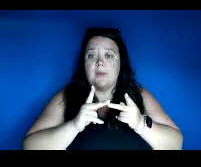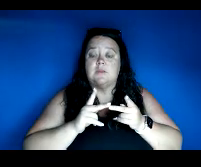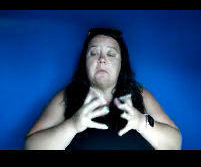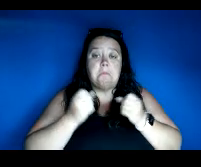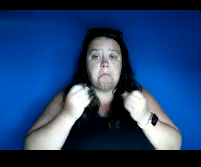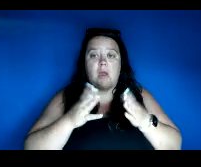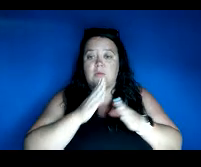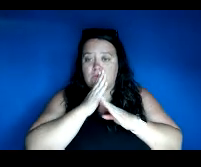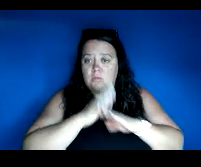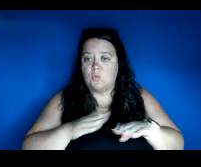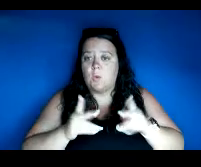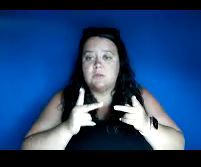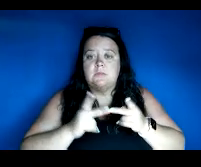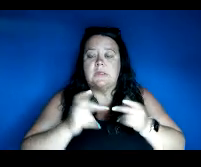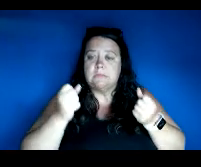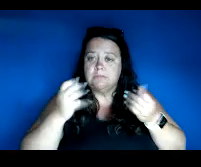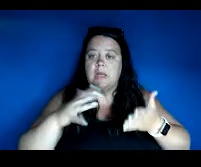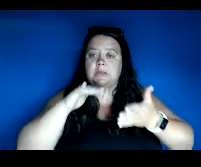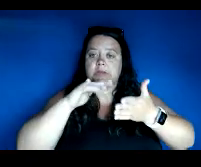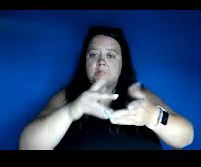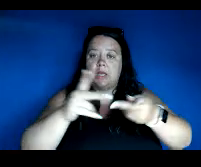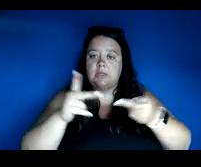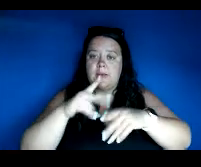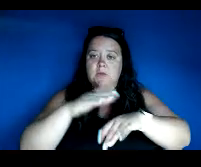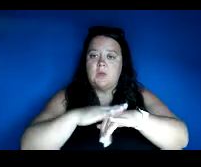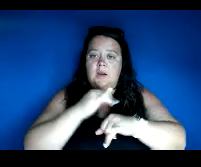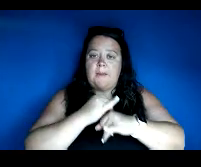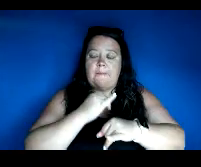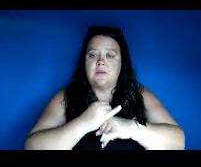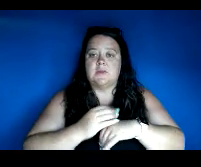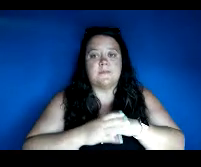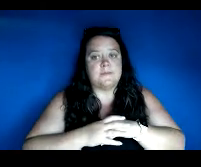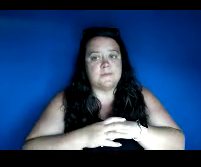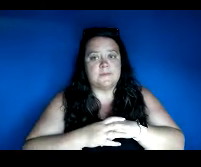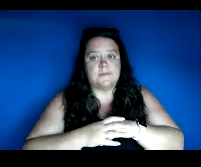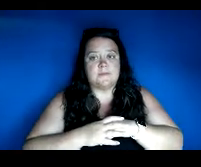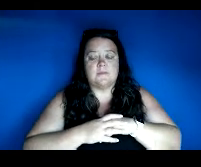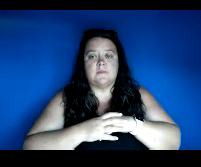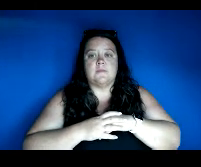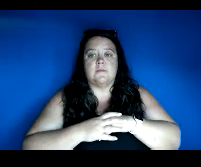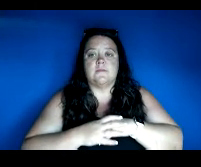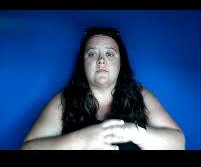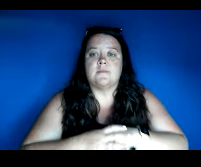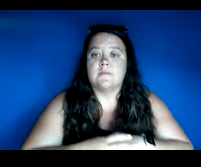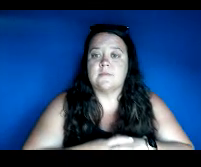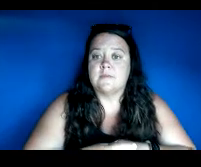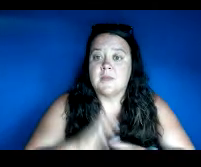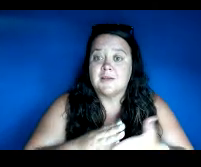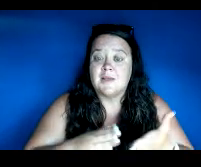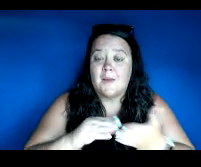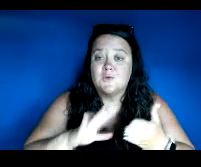there are a lot of study spaces on campus. I've had students who are like, "Oh, I like go to the library, I spend hours there, I get everything done." And I have other students who are like,